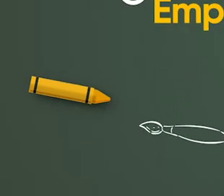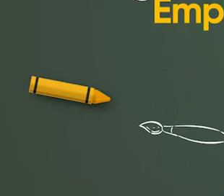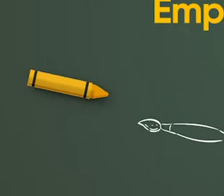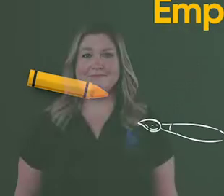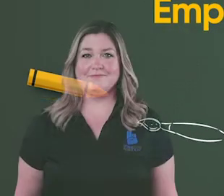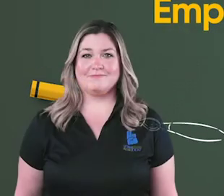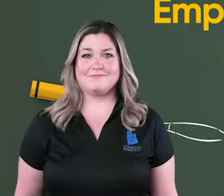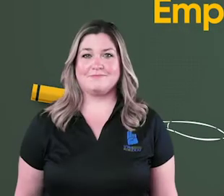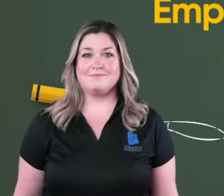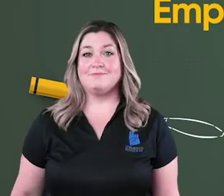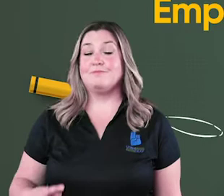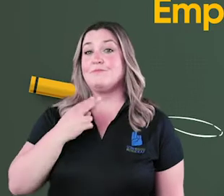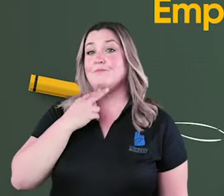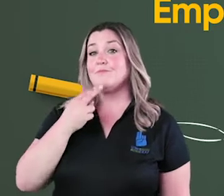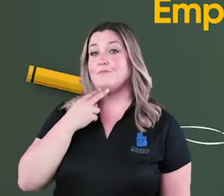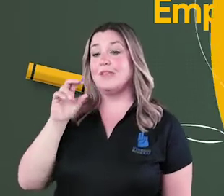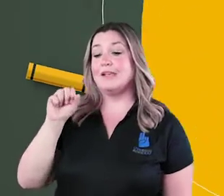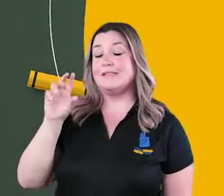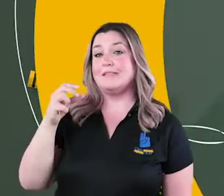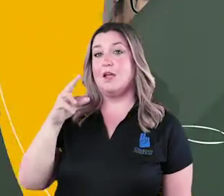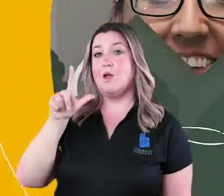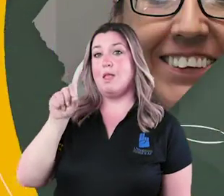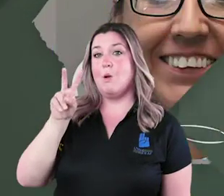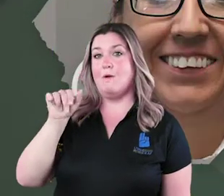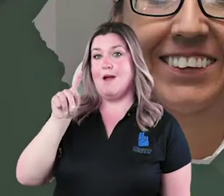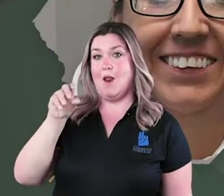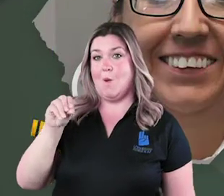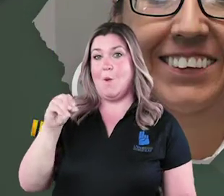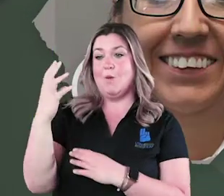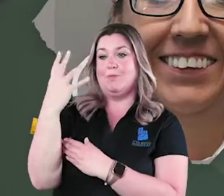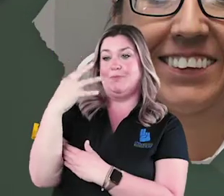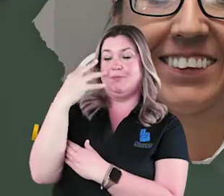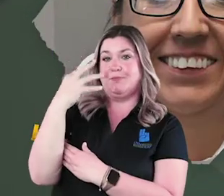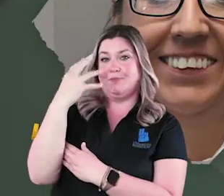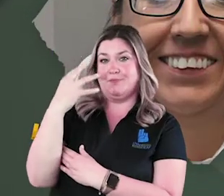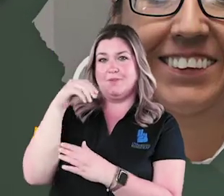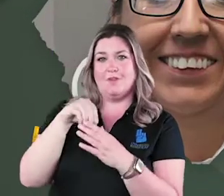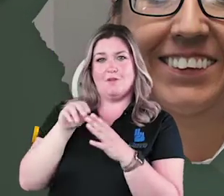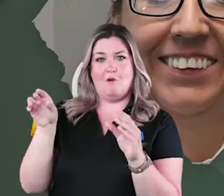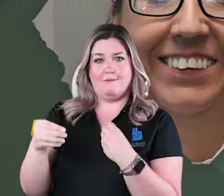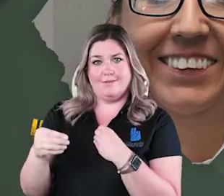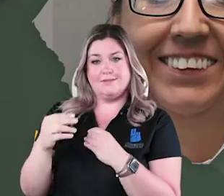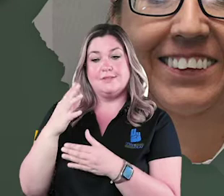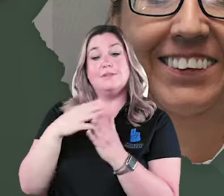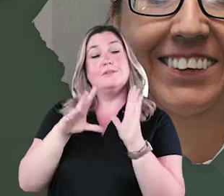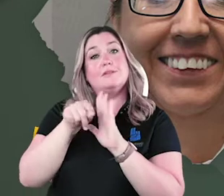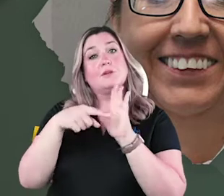Sarah Lovato sits before the camera in an office, some of the video shows students in the library.